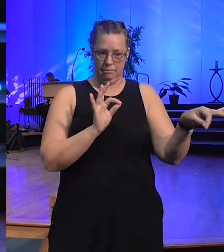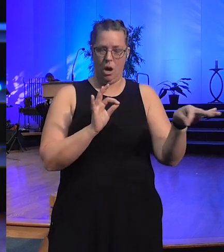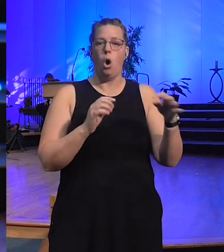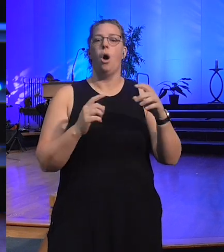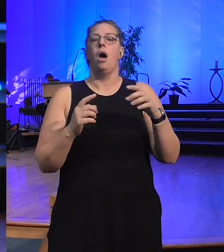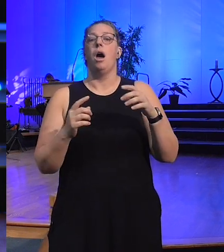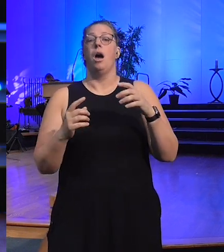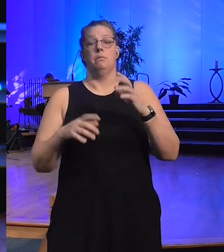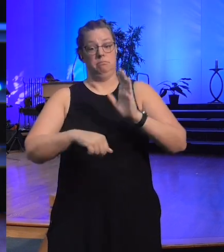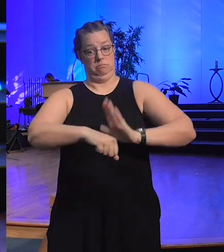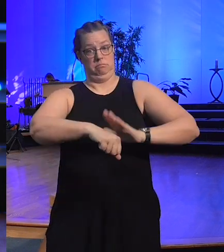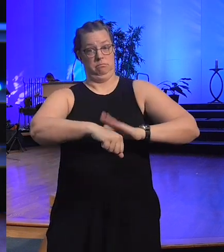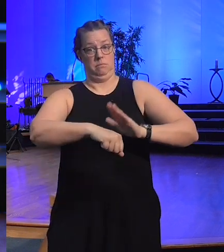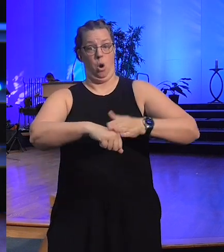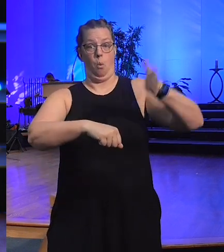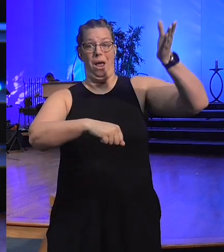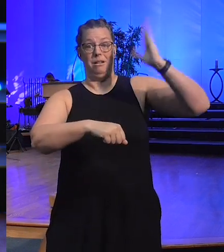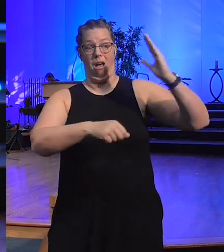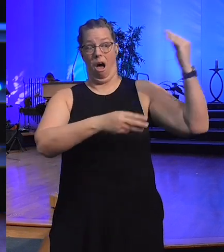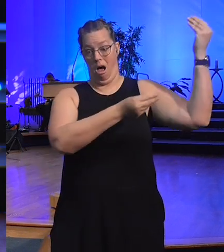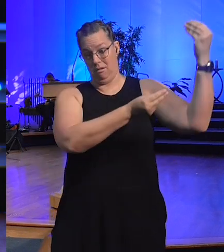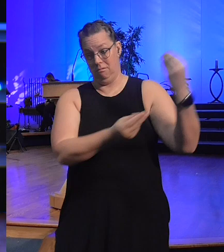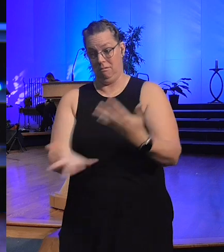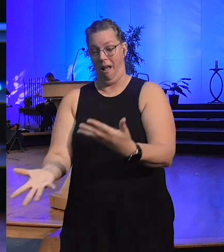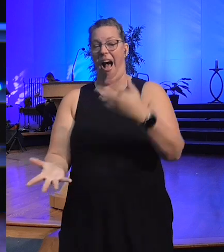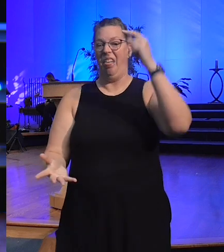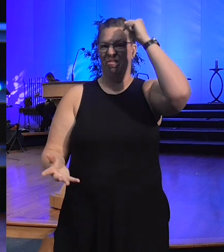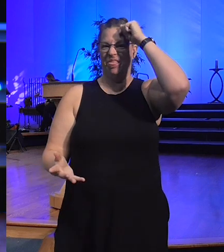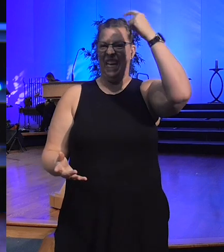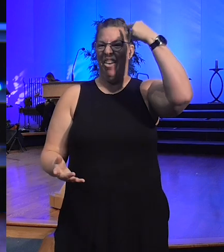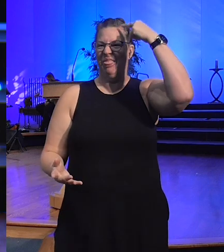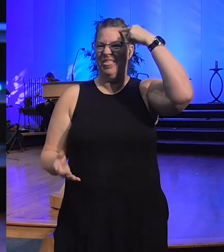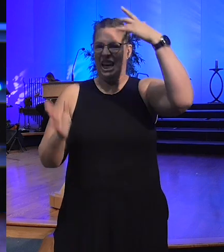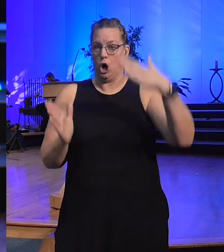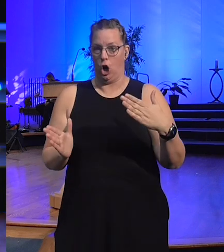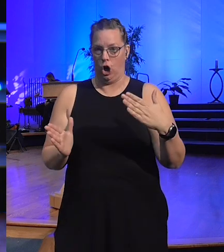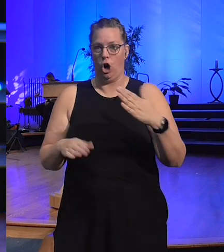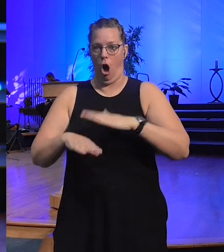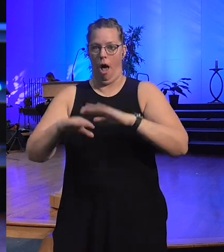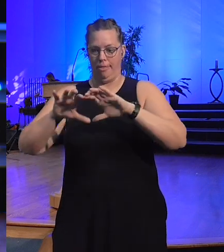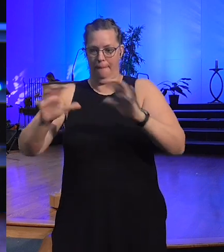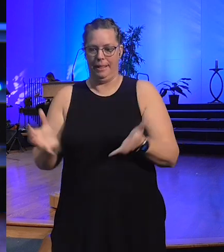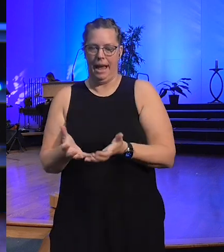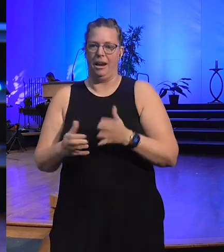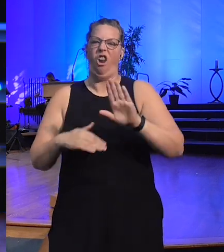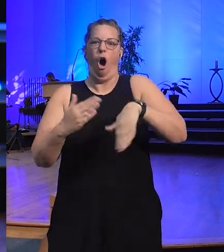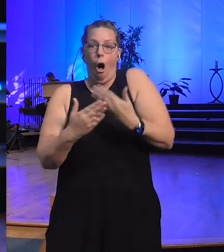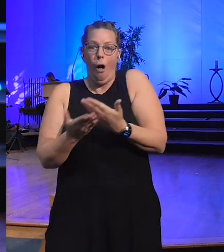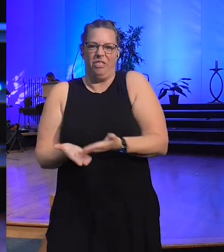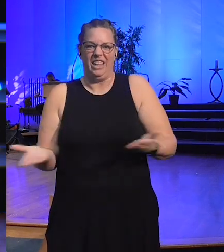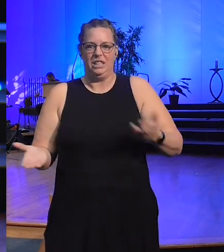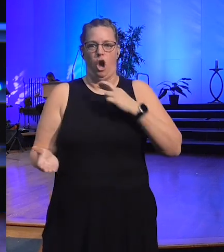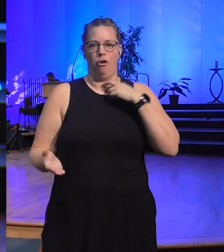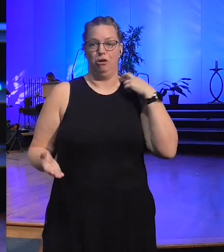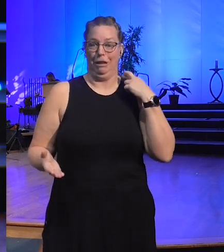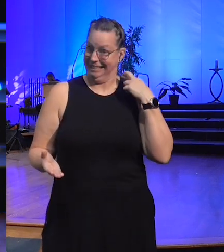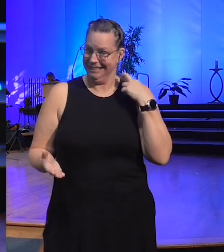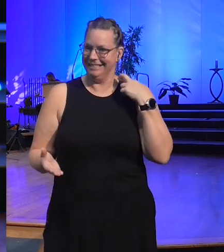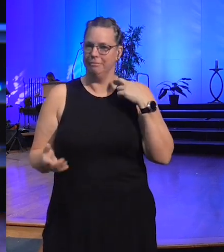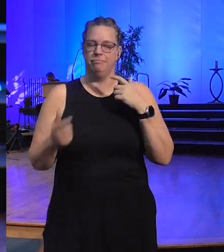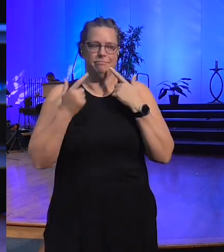on this planet then all things are at risk so we welcome everyone here if you're new we love